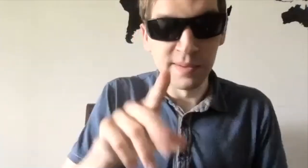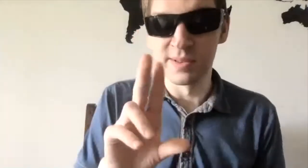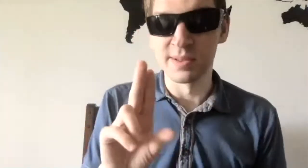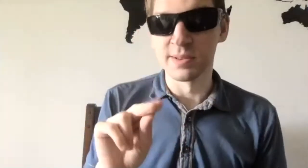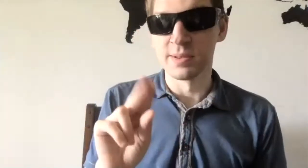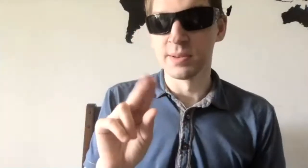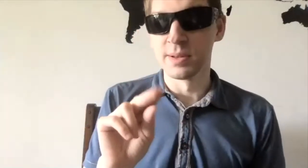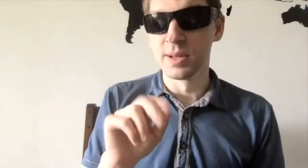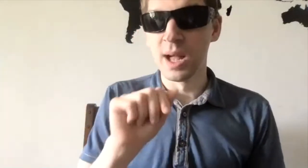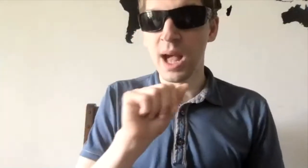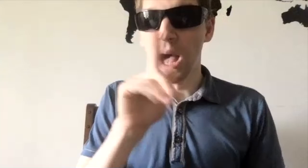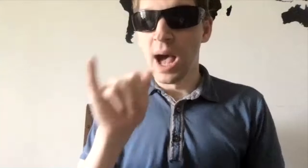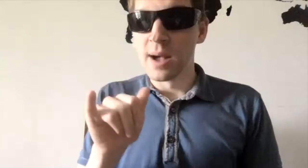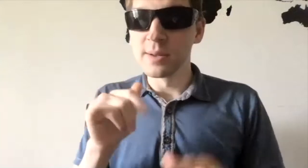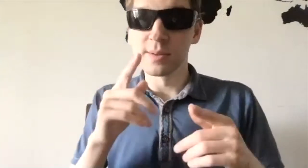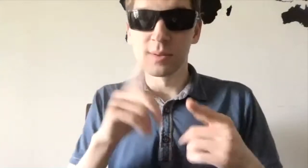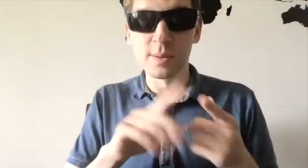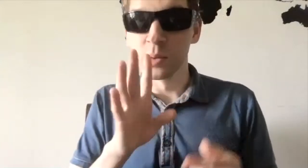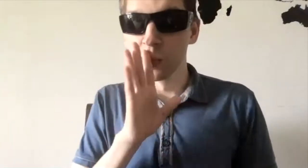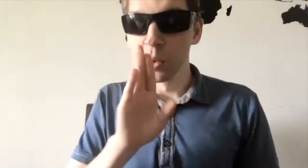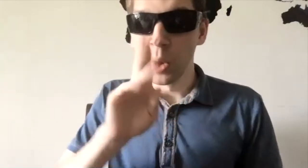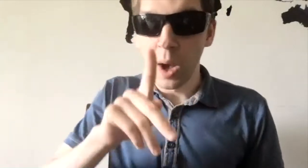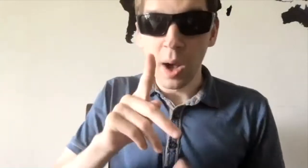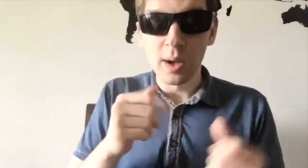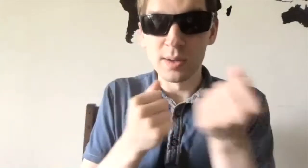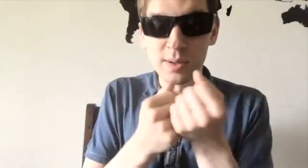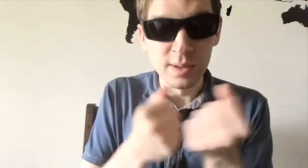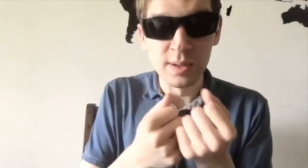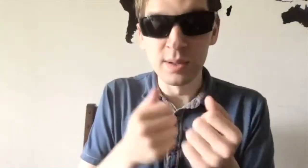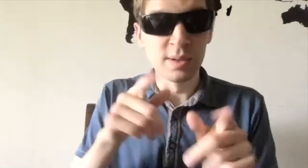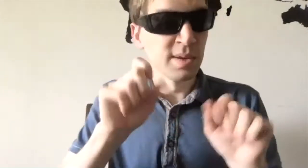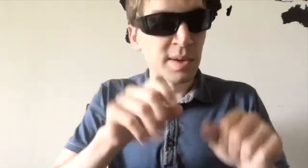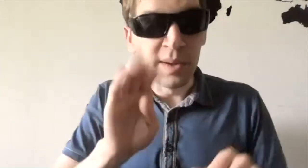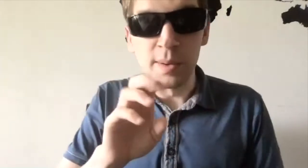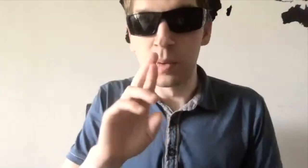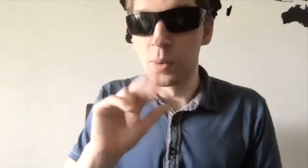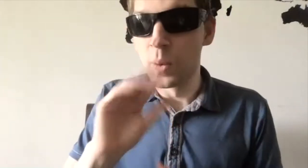again people sometimes confuse the meaning of an ally. An ally is really someone who